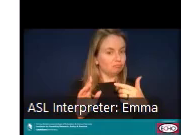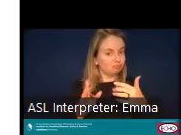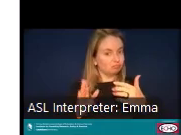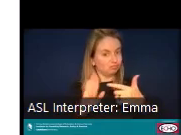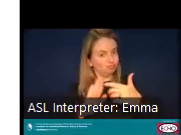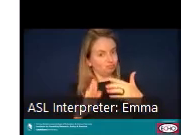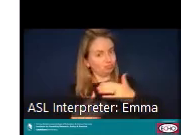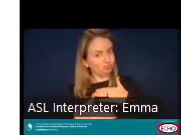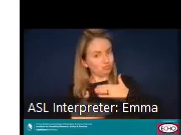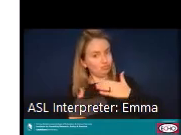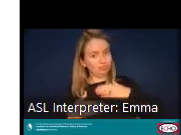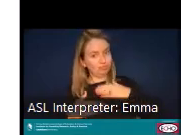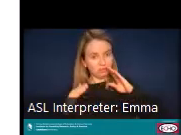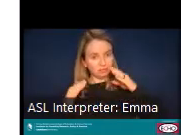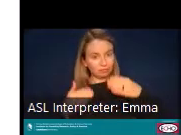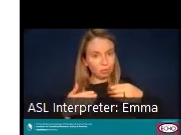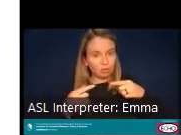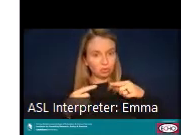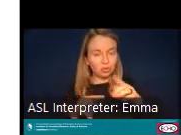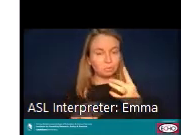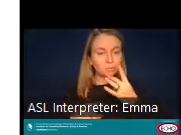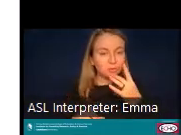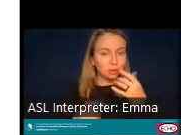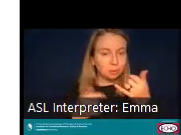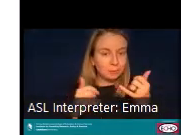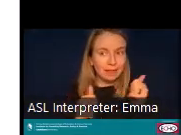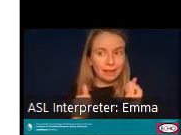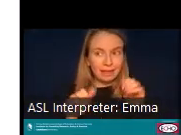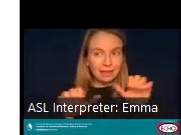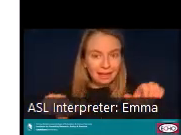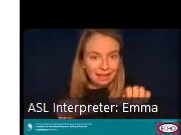focus during preferred play activities, and he's responsive